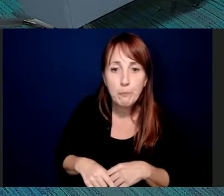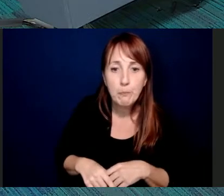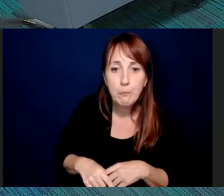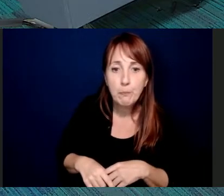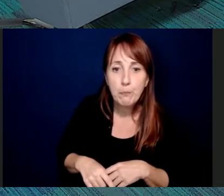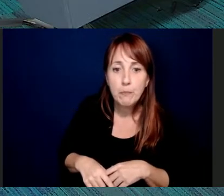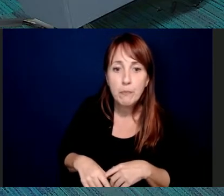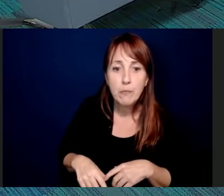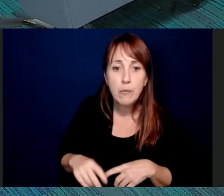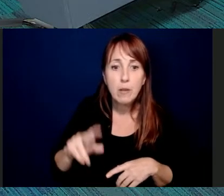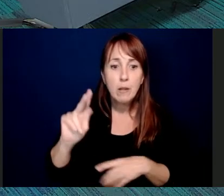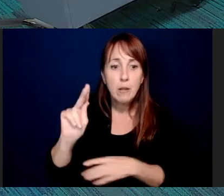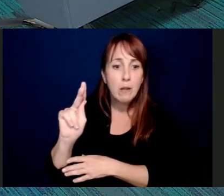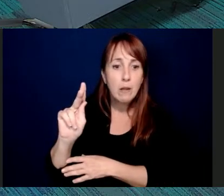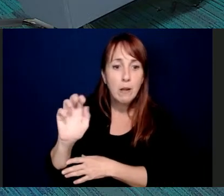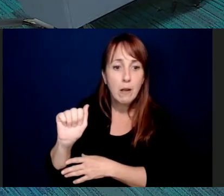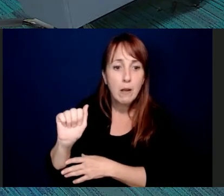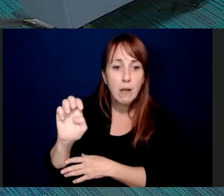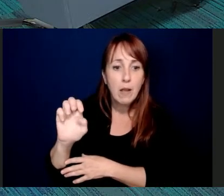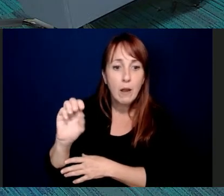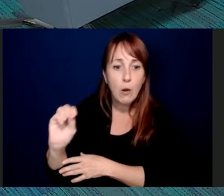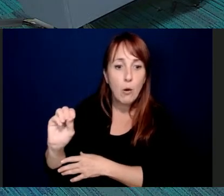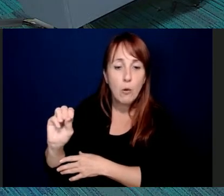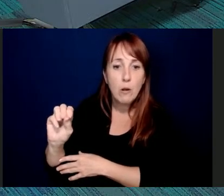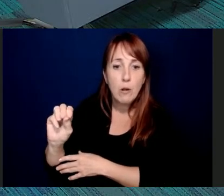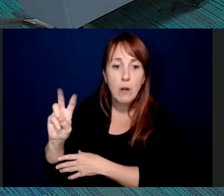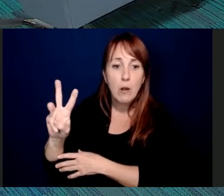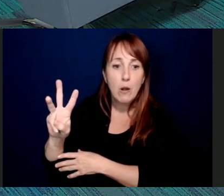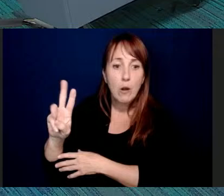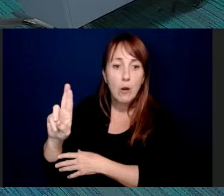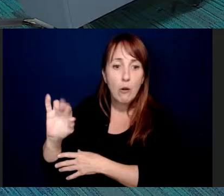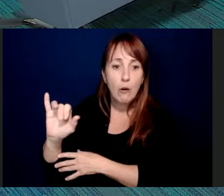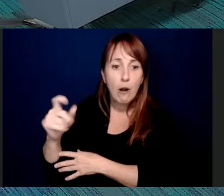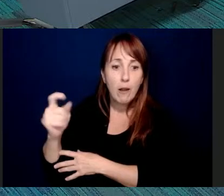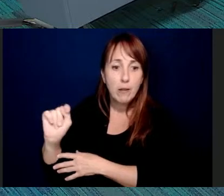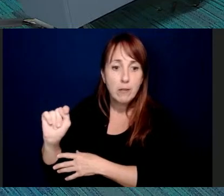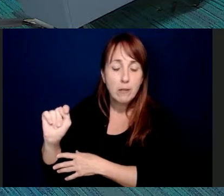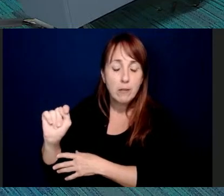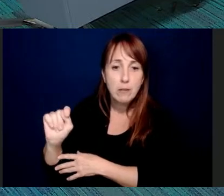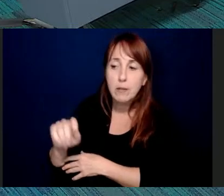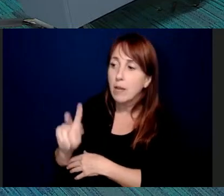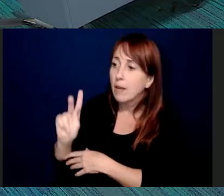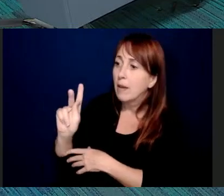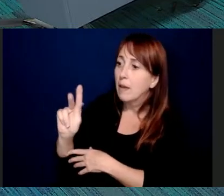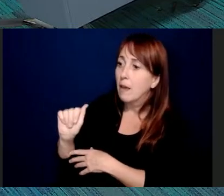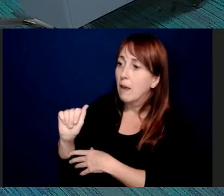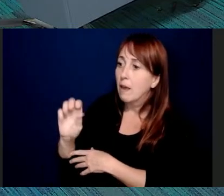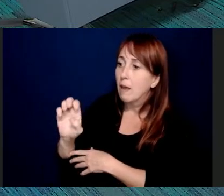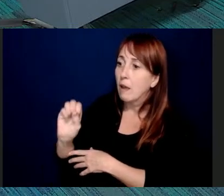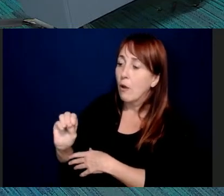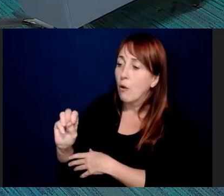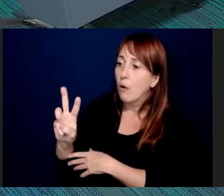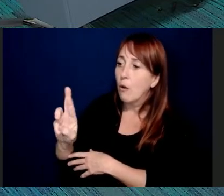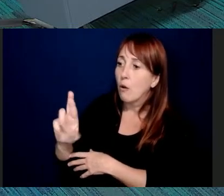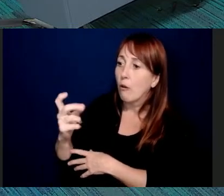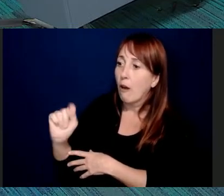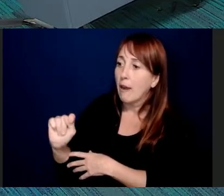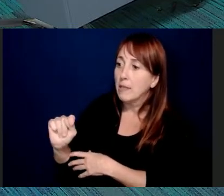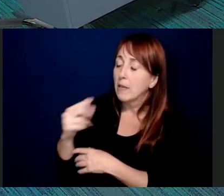KA Wright. - Kaeo Wright, please turn on your audio and turn on your video.